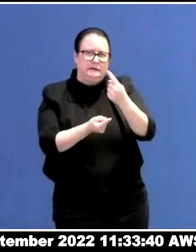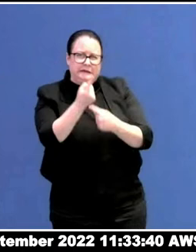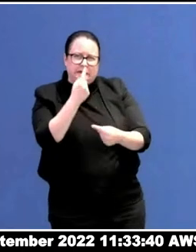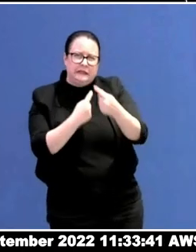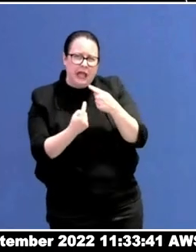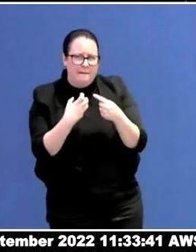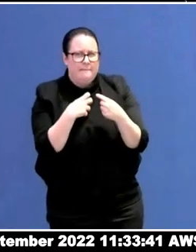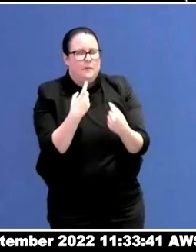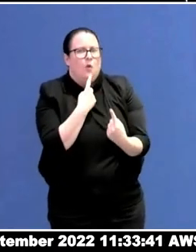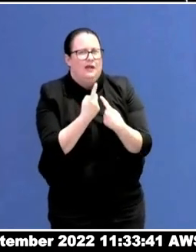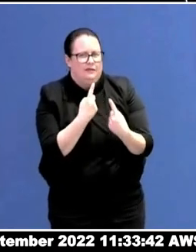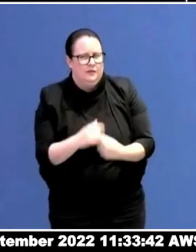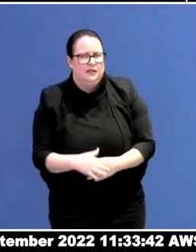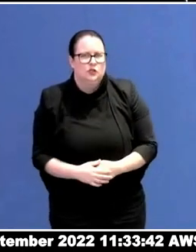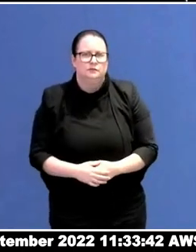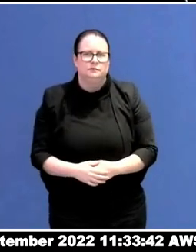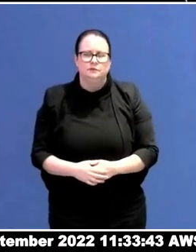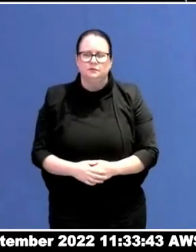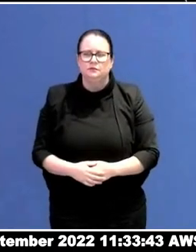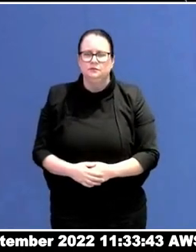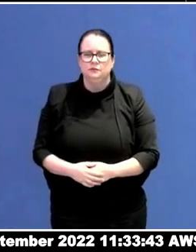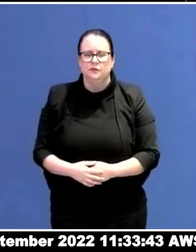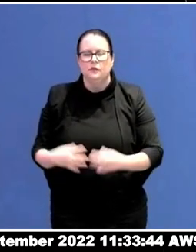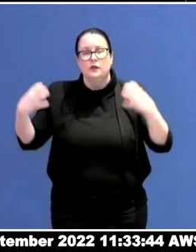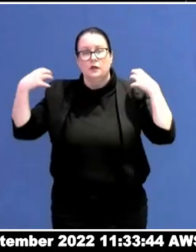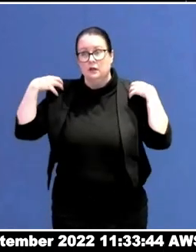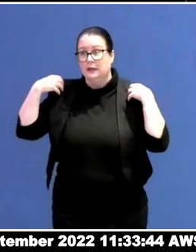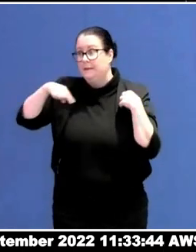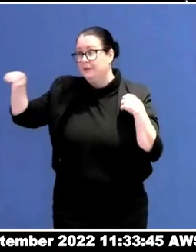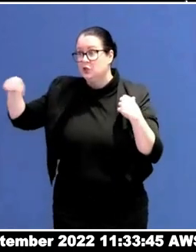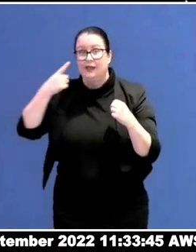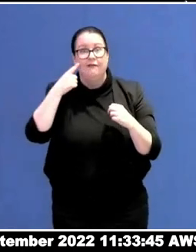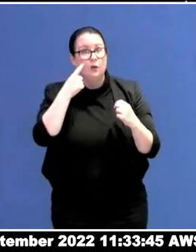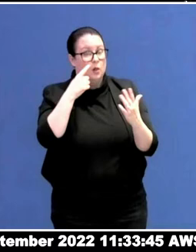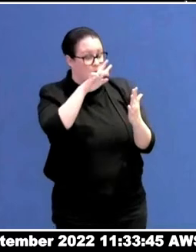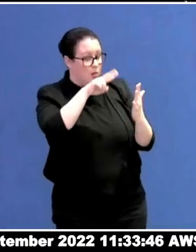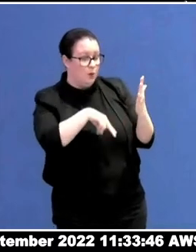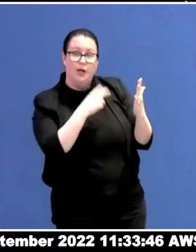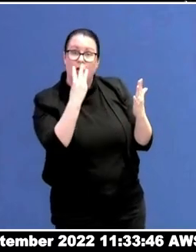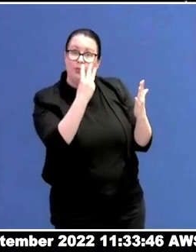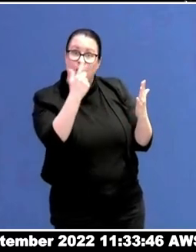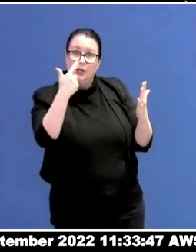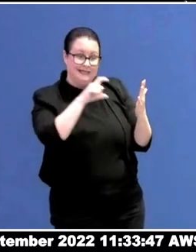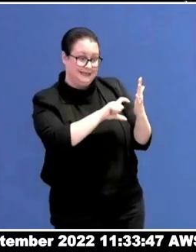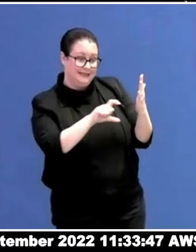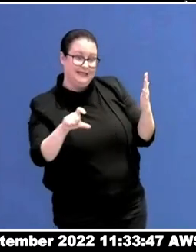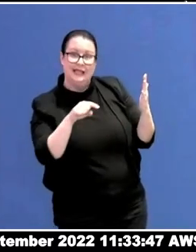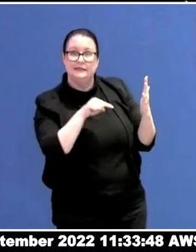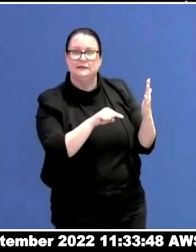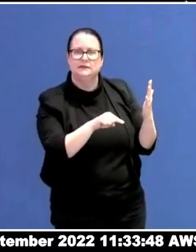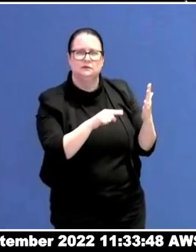element. And I - Commissioners, paragraph 37 of Ms Krakouer's statement really does detail